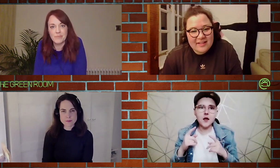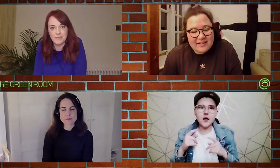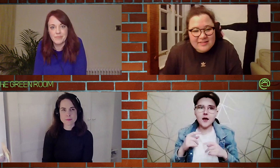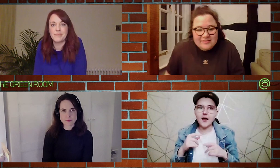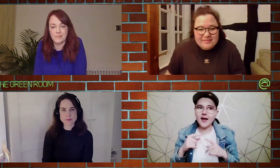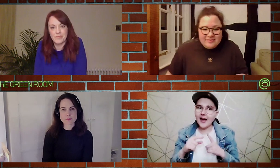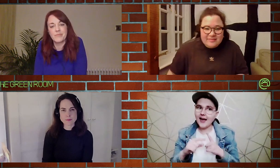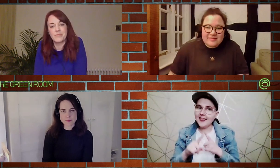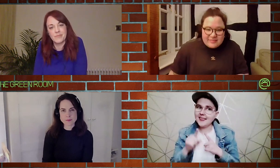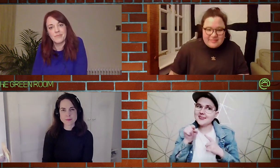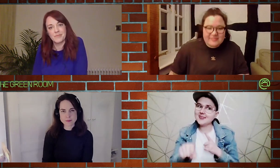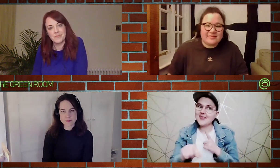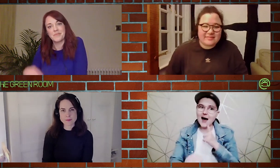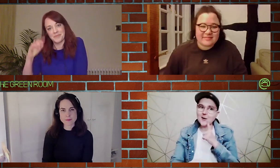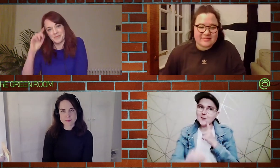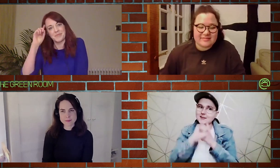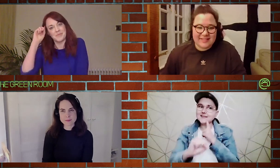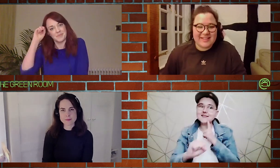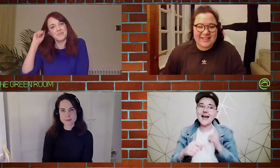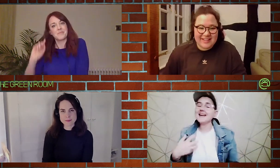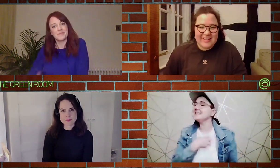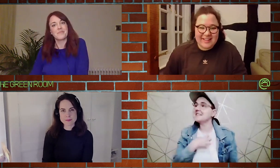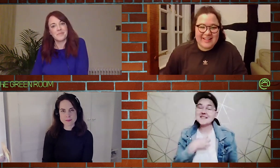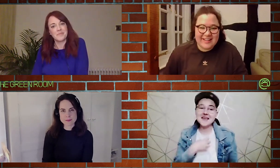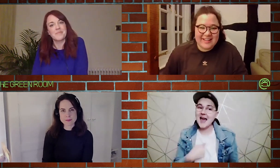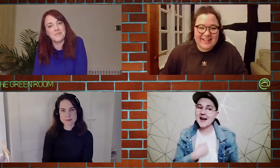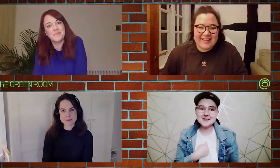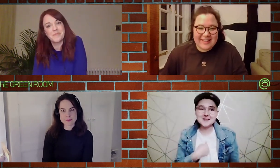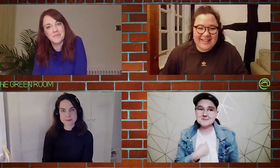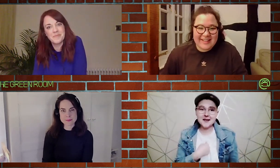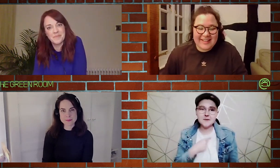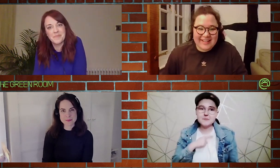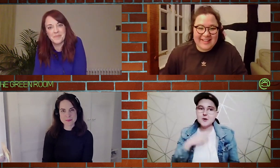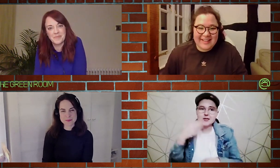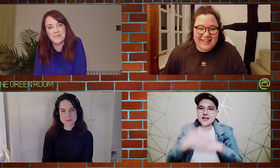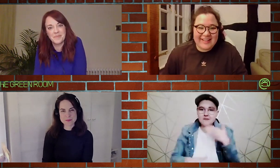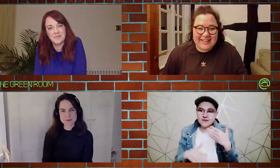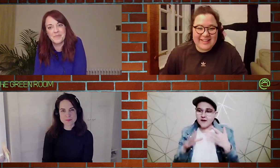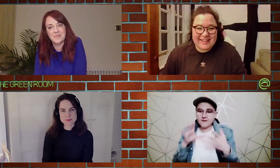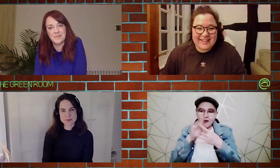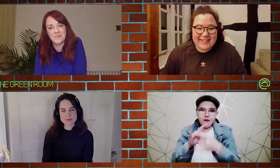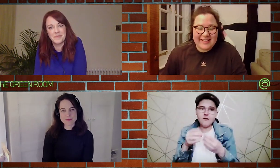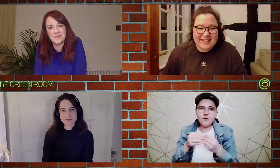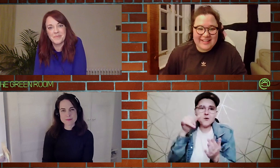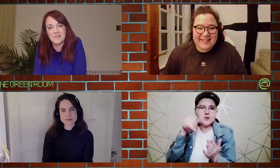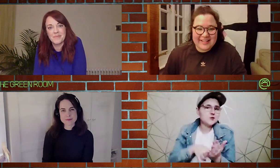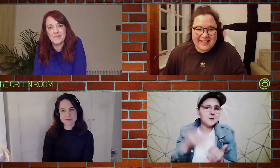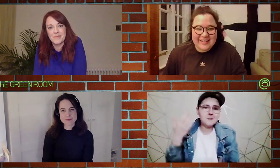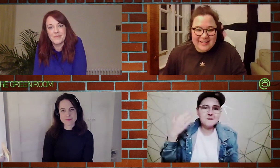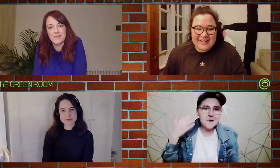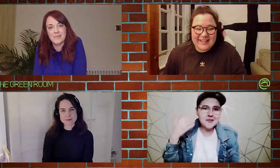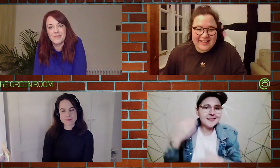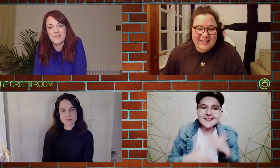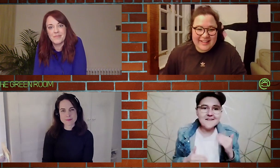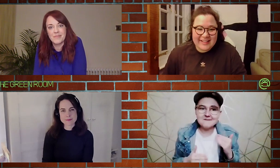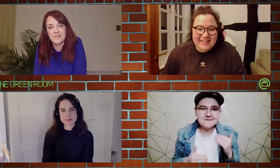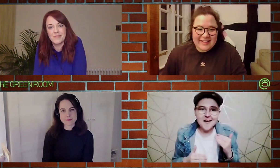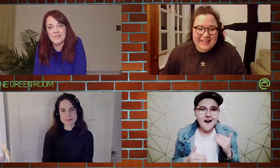When I actually started to work on performing. That was when I realised